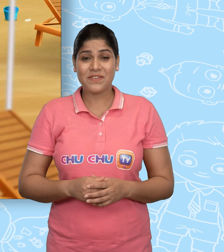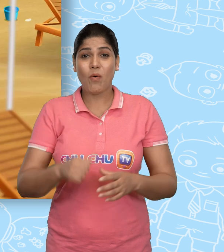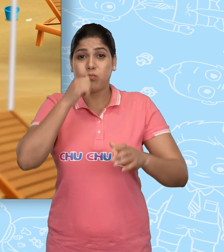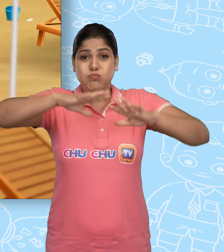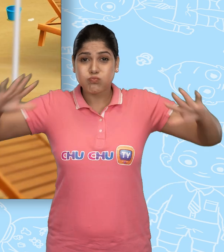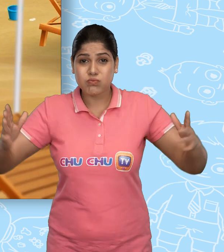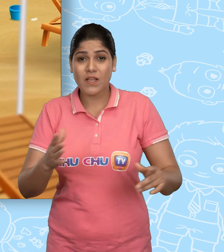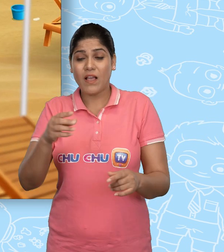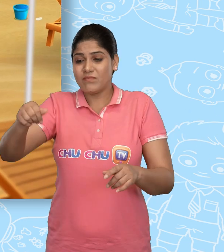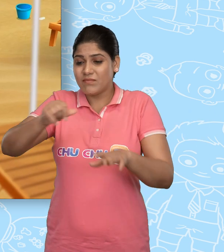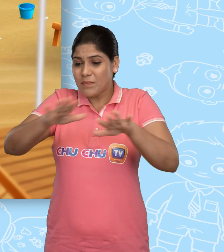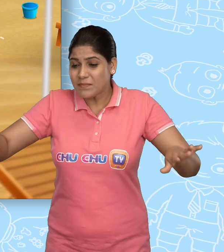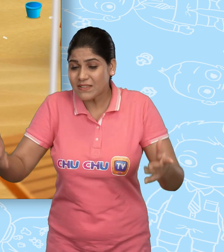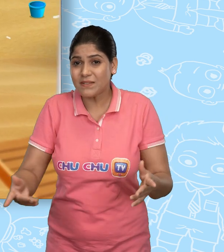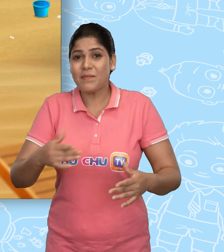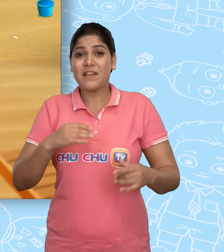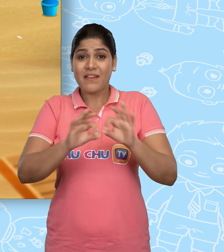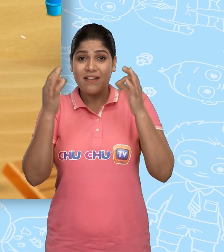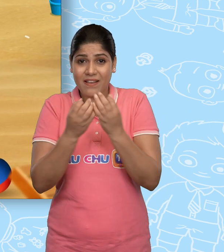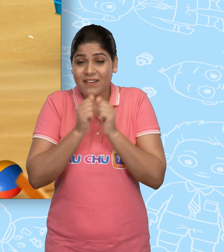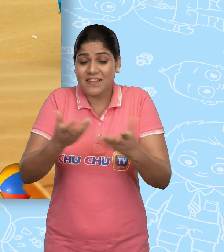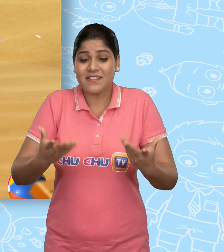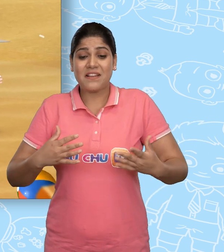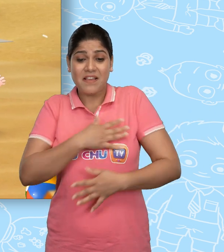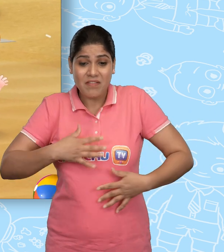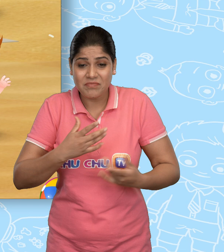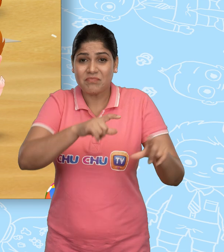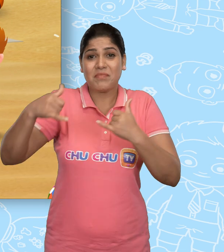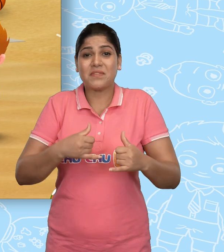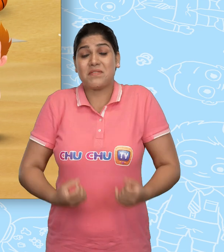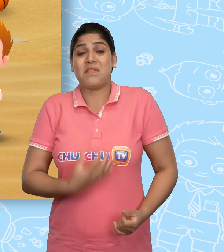He was also happy to have a picnic on the beach with his family.